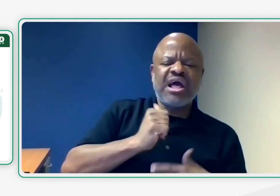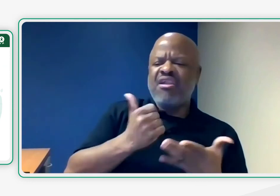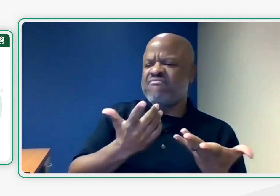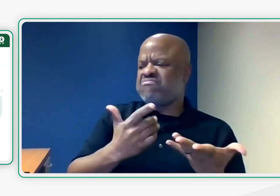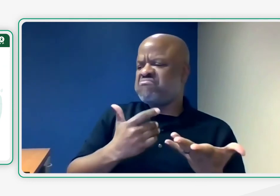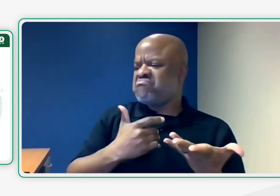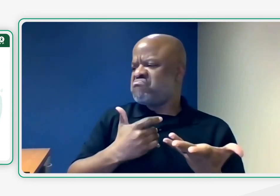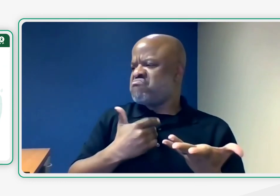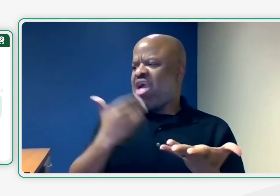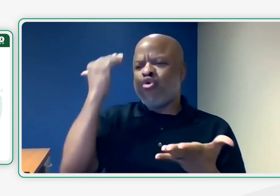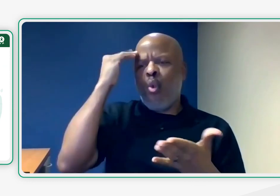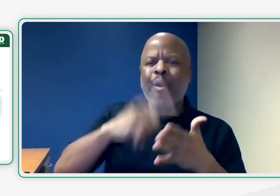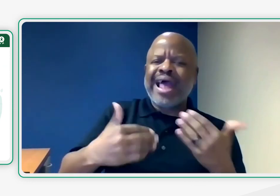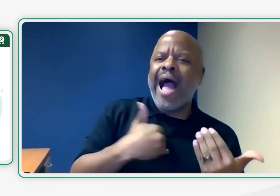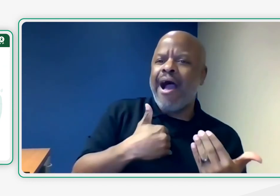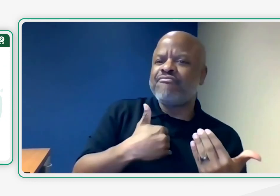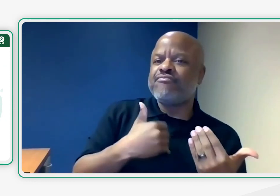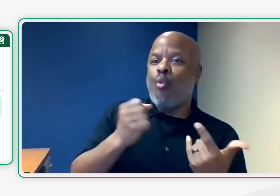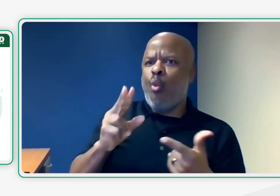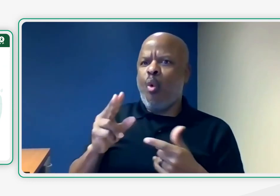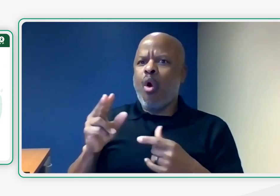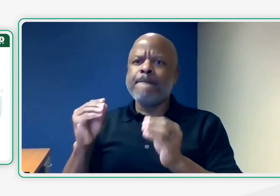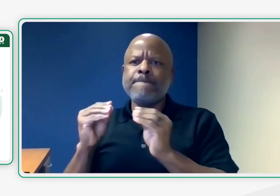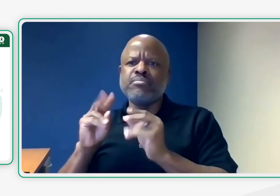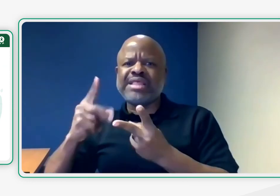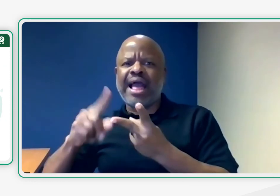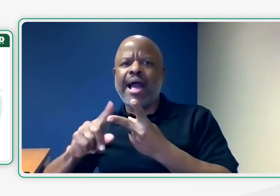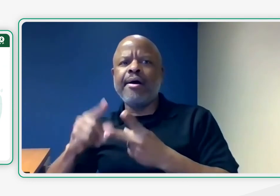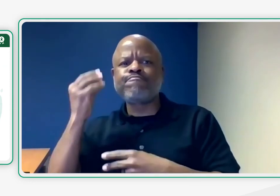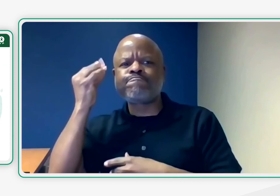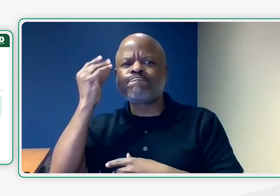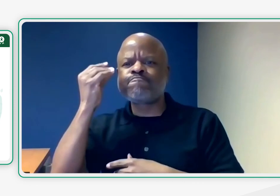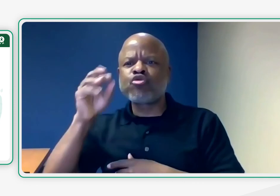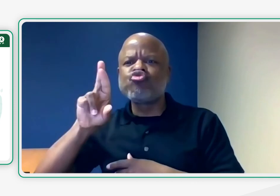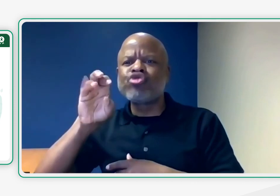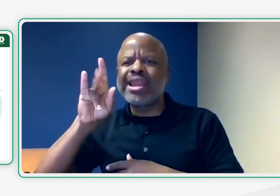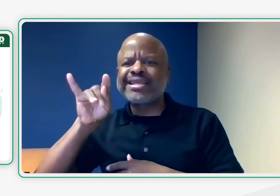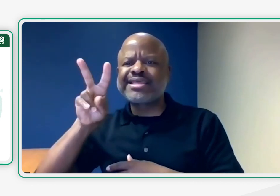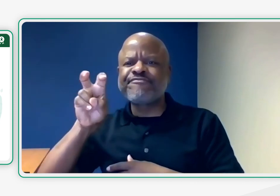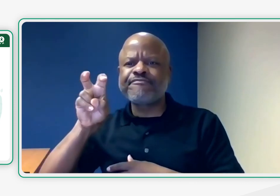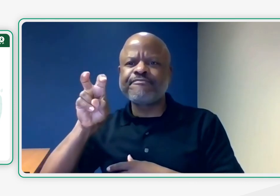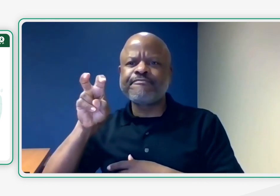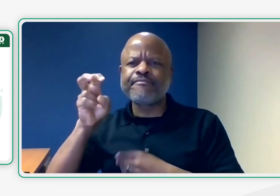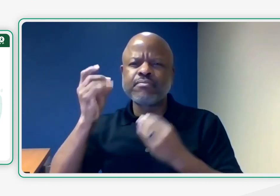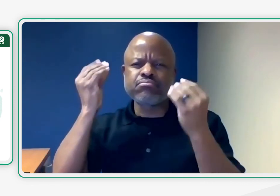automatic one is more impulsive. Whereas, the deliberate,